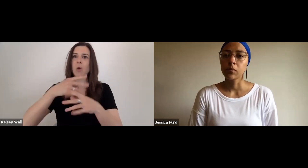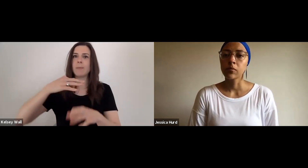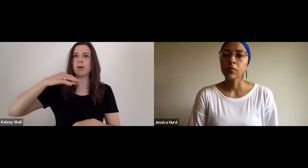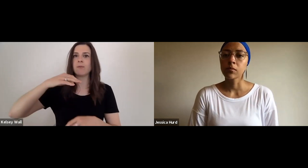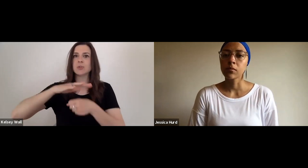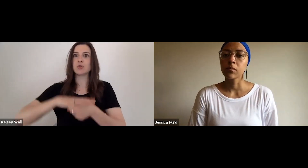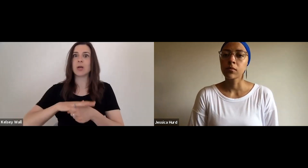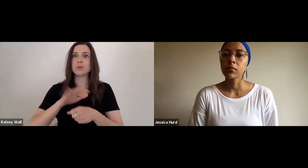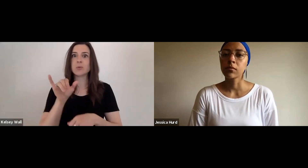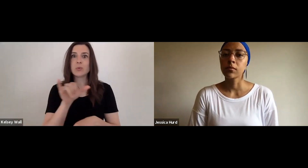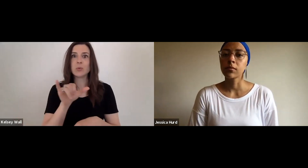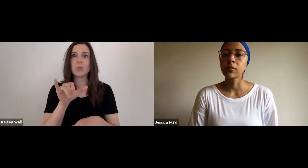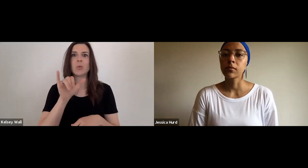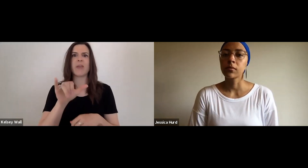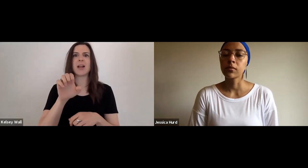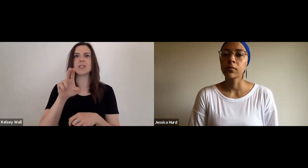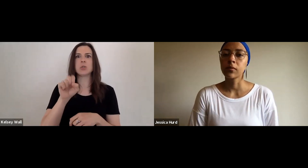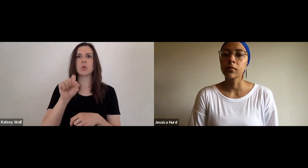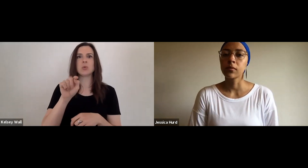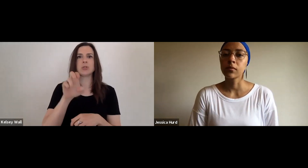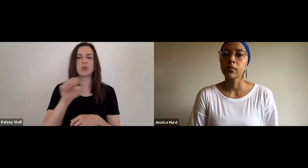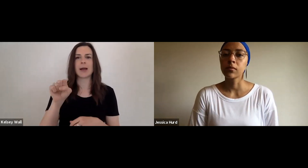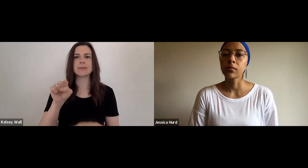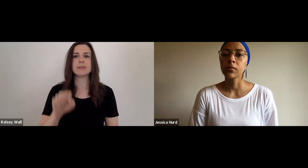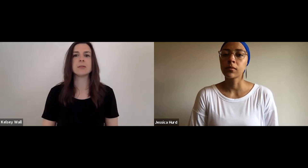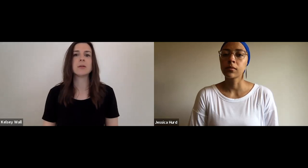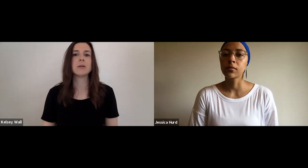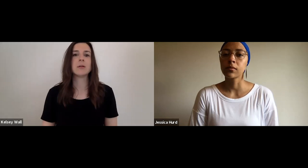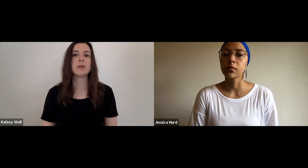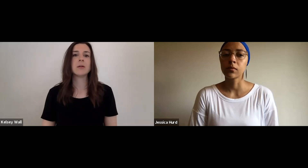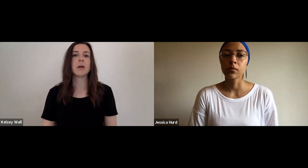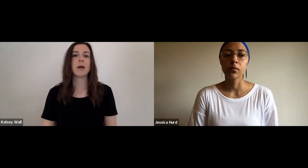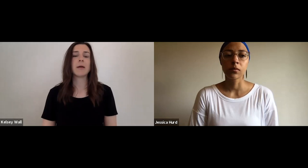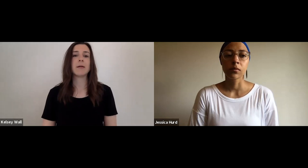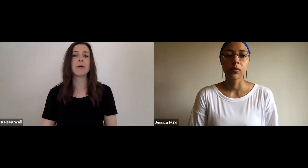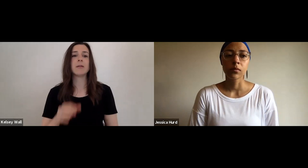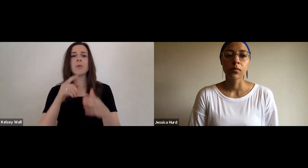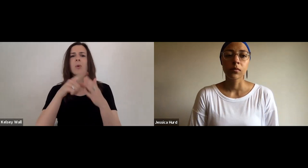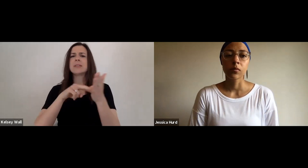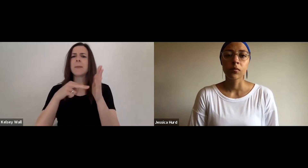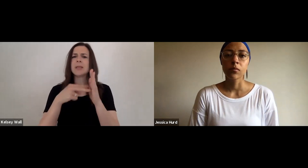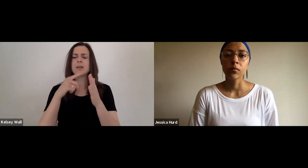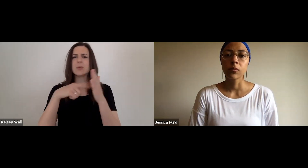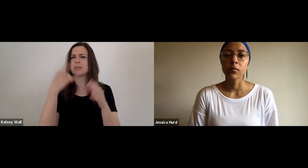but we actually do have positive stress that we experience that can benefit us and our lives every day.